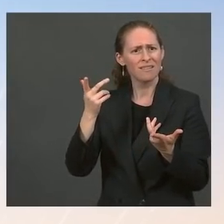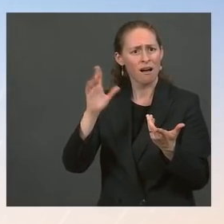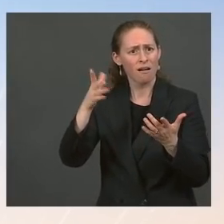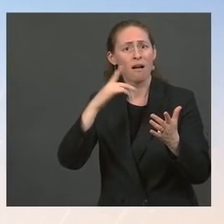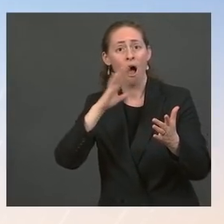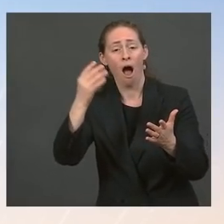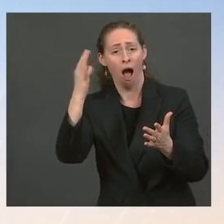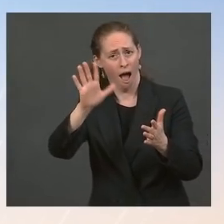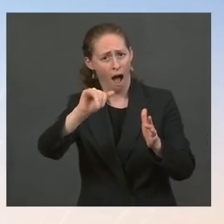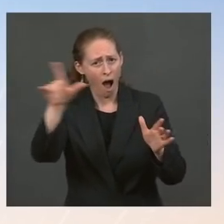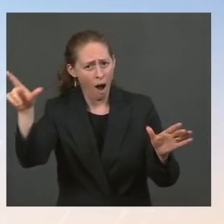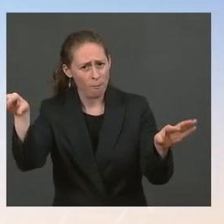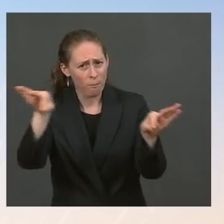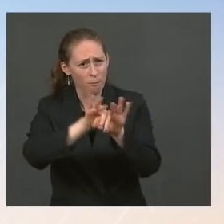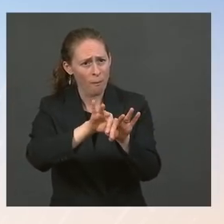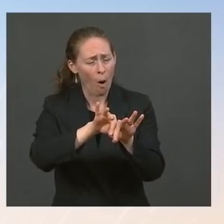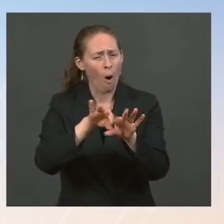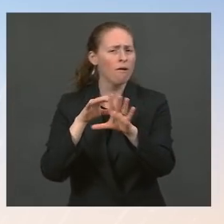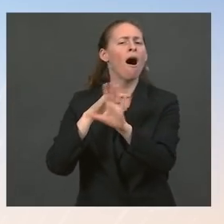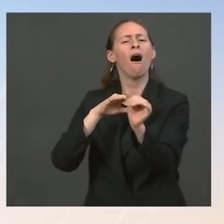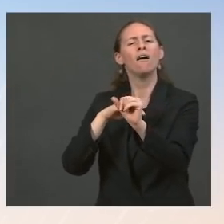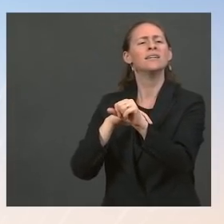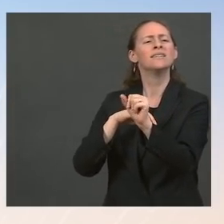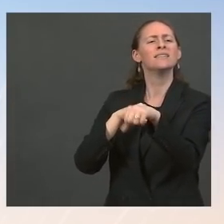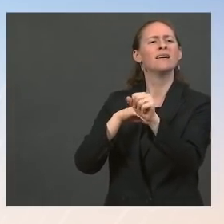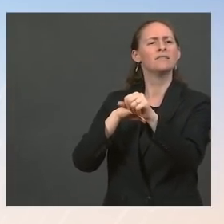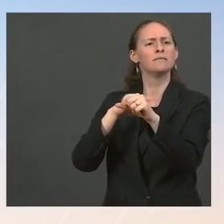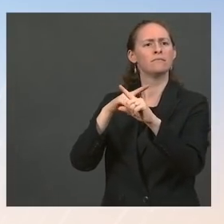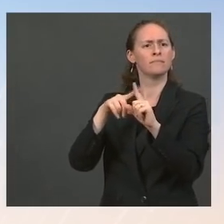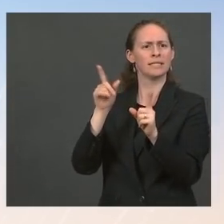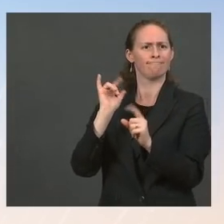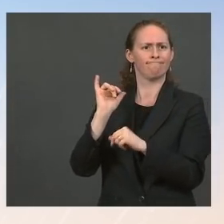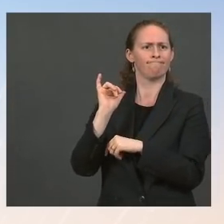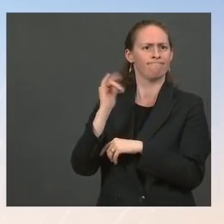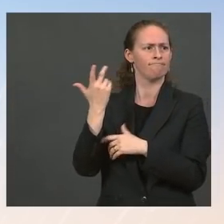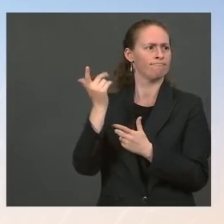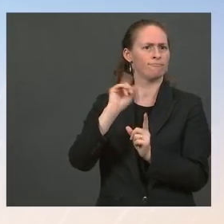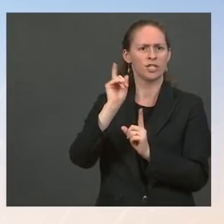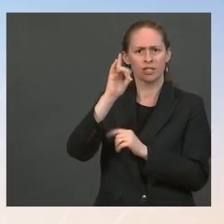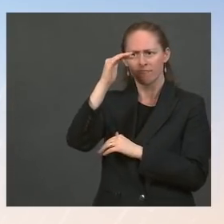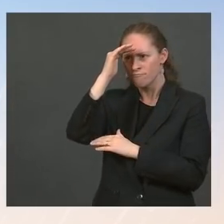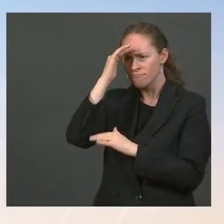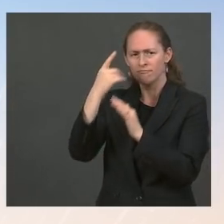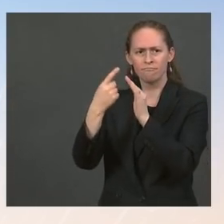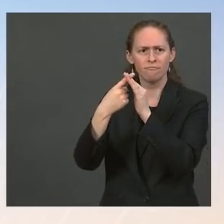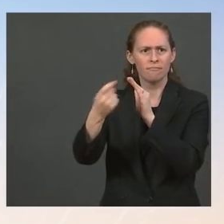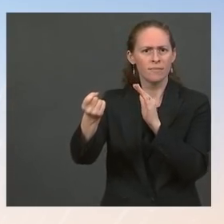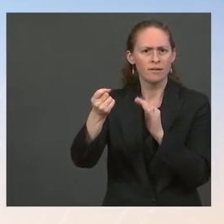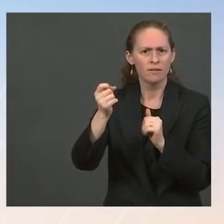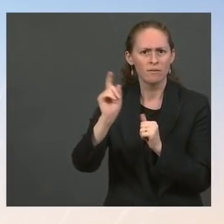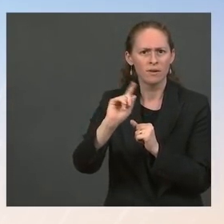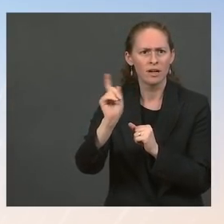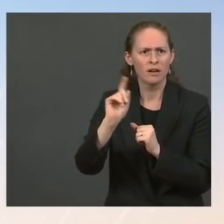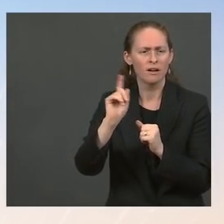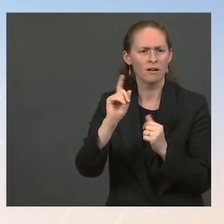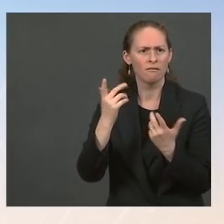The Press: Sure. She's done a little bit less of that publicly. There's been some consternation as to what her wishes and demands are in this.